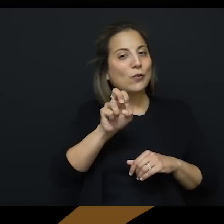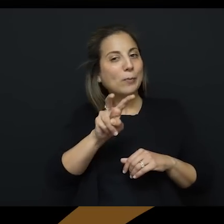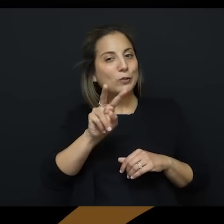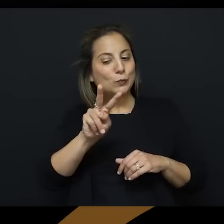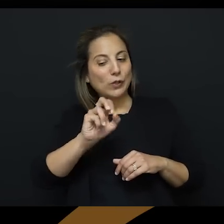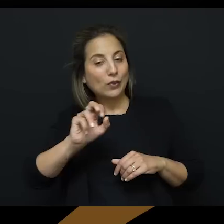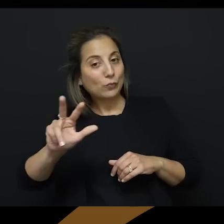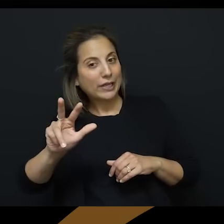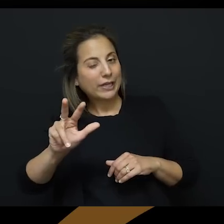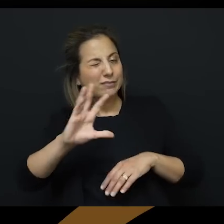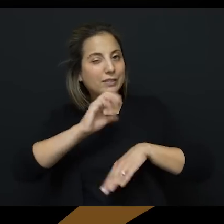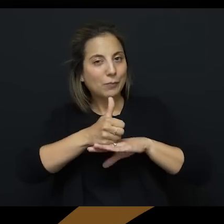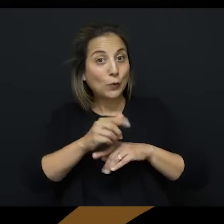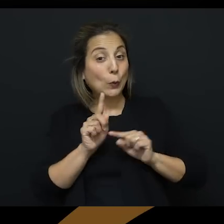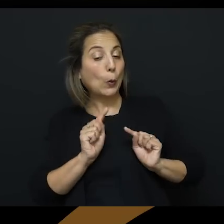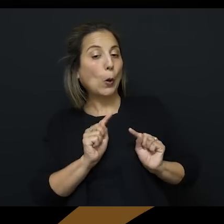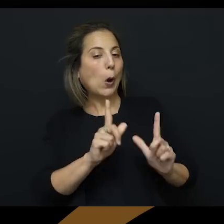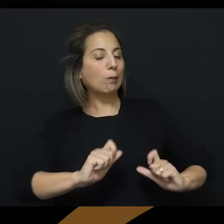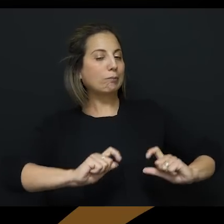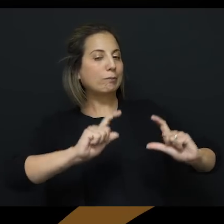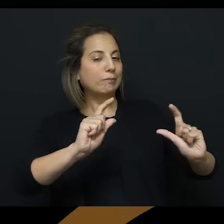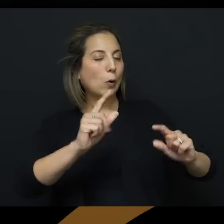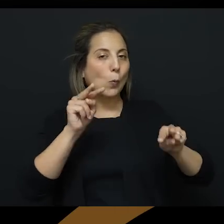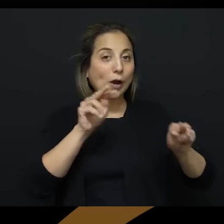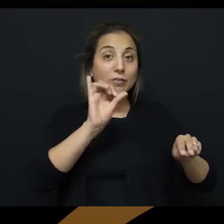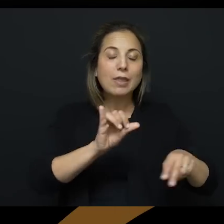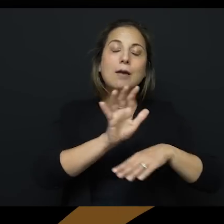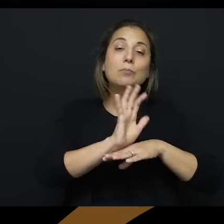having him watch it on Netflix, came out November 2023.